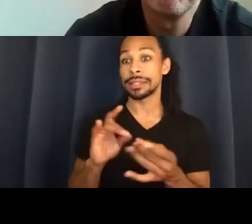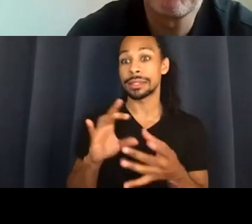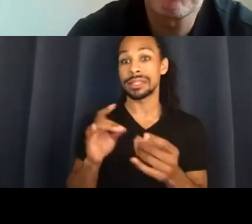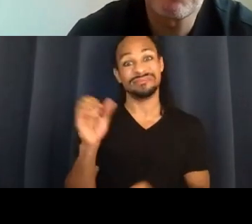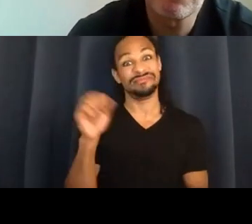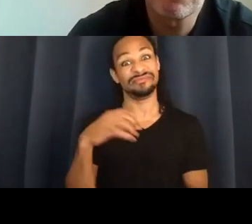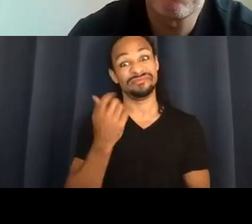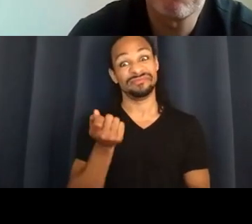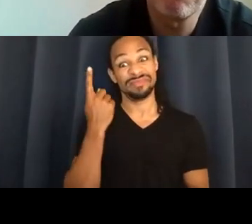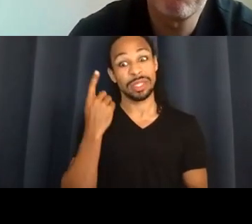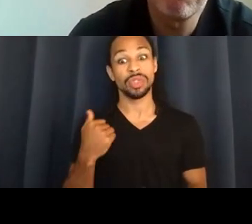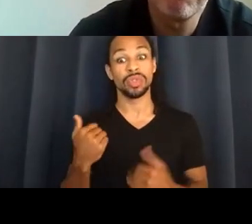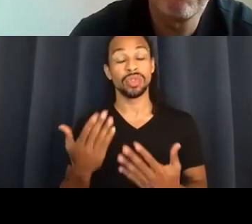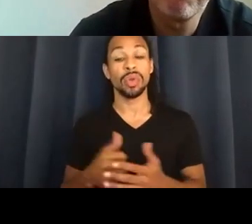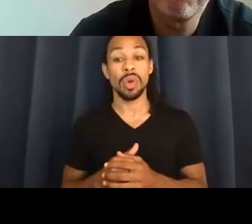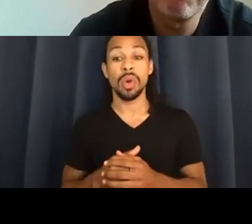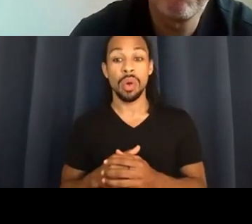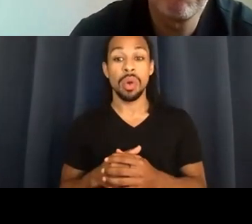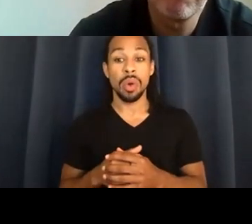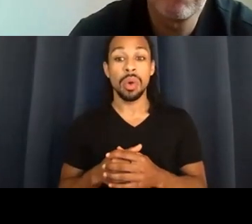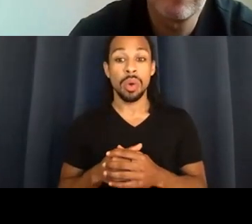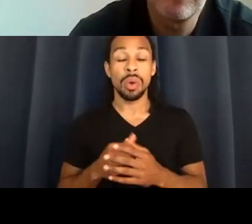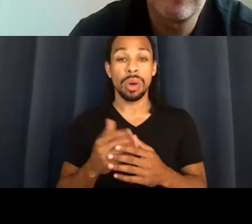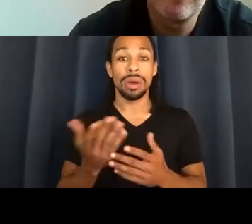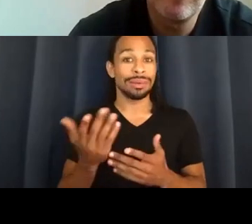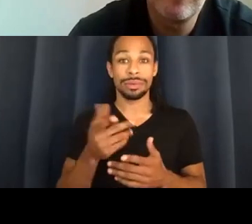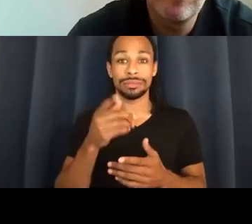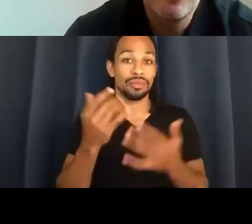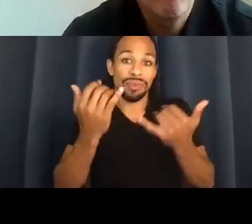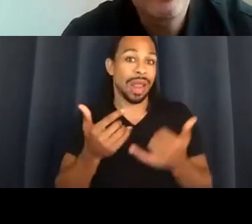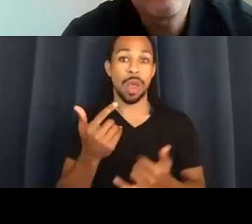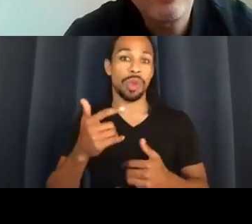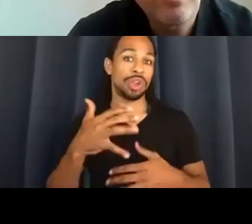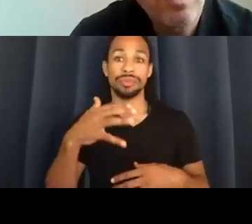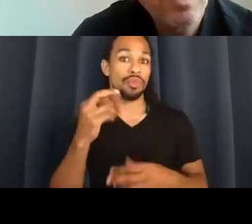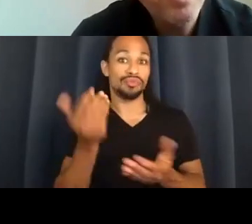reconsidering. 18:15:30 >> LANE CZAPLINSKI: Yeah, and likely,